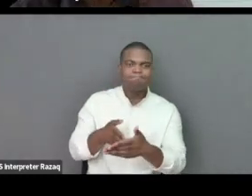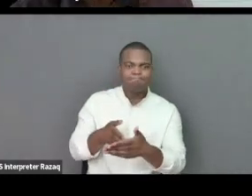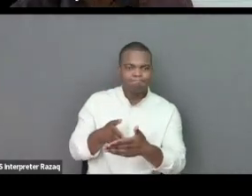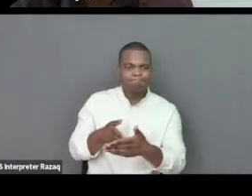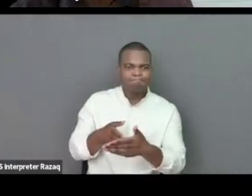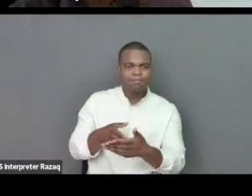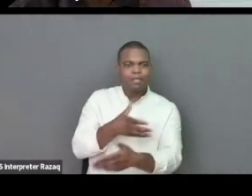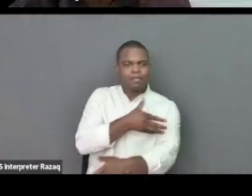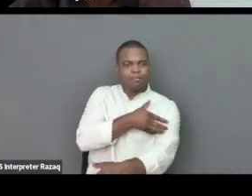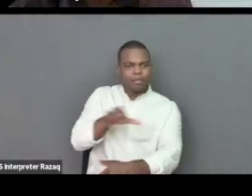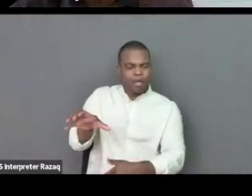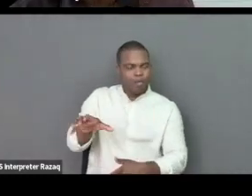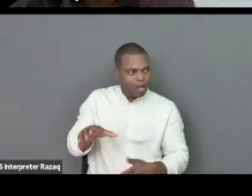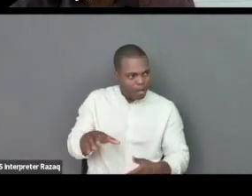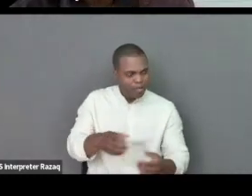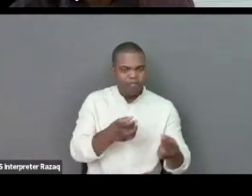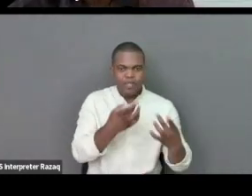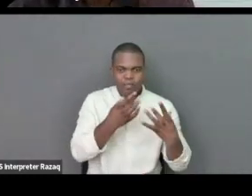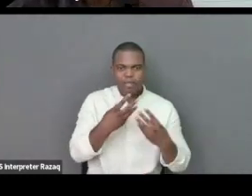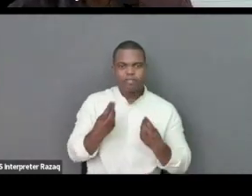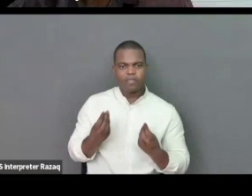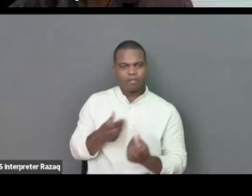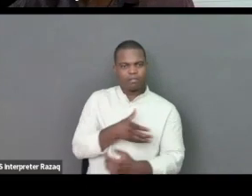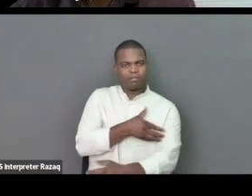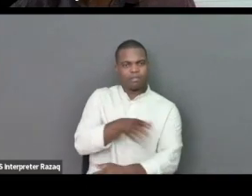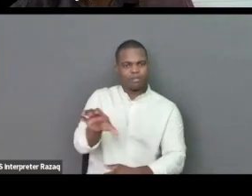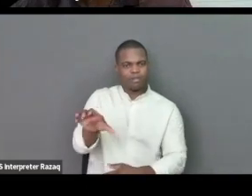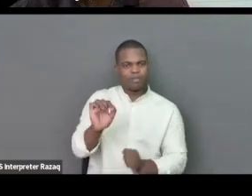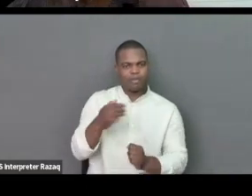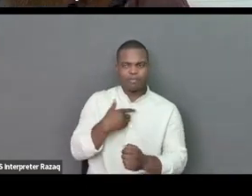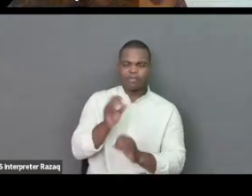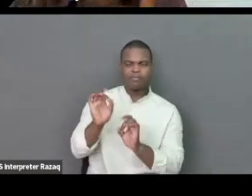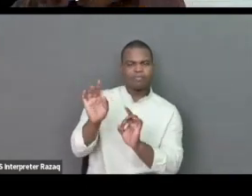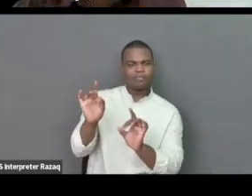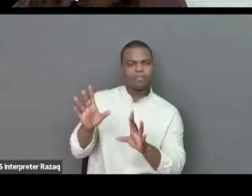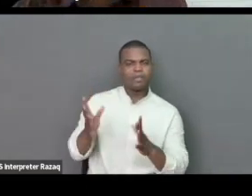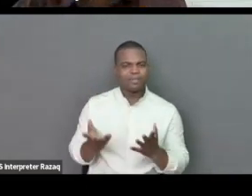never an obligation and it's always a responsibility for the website owner.